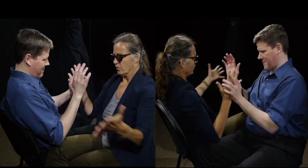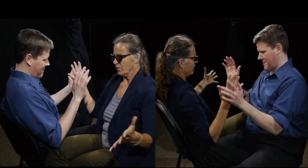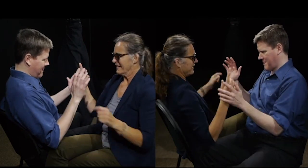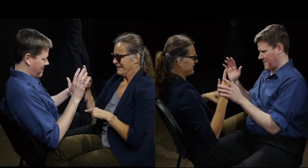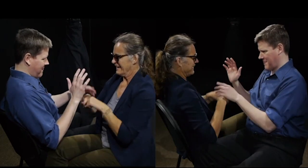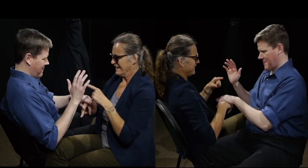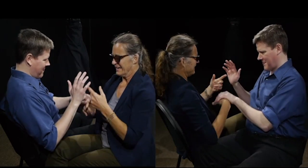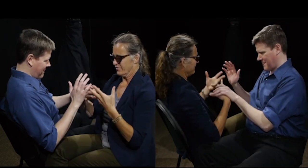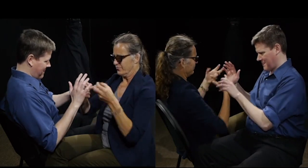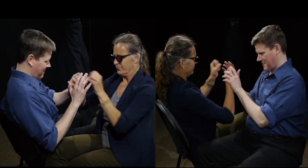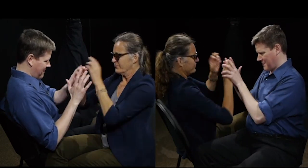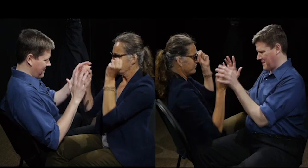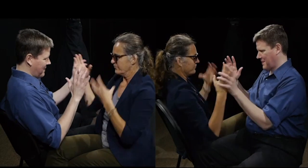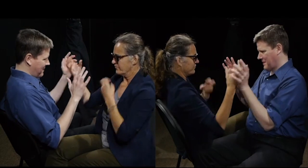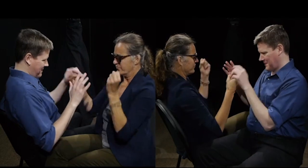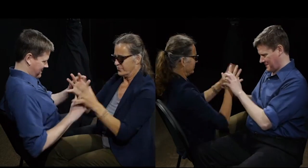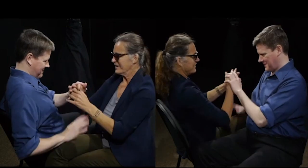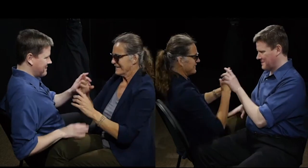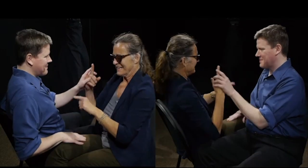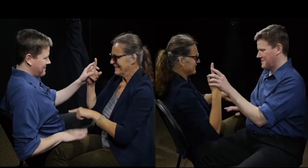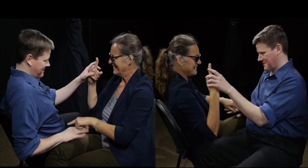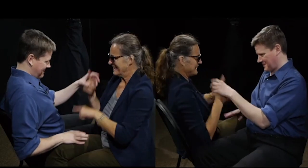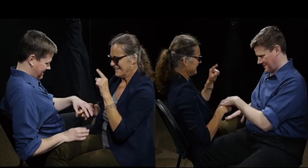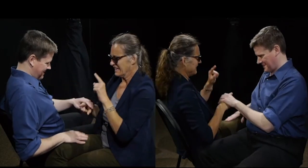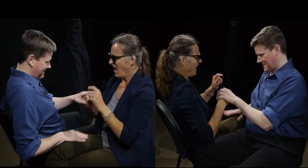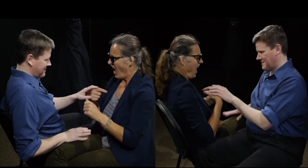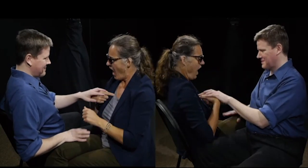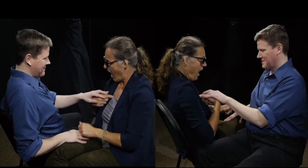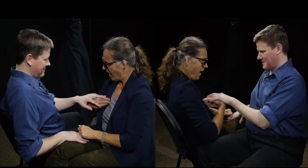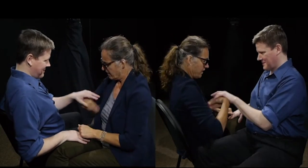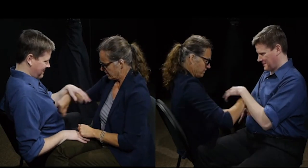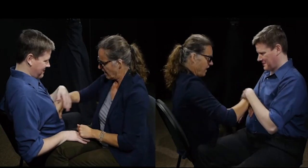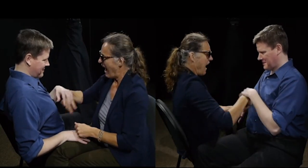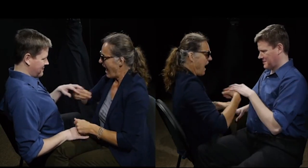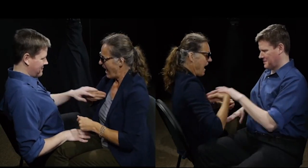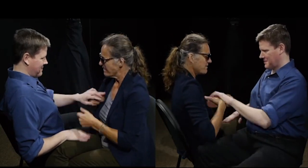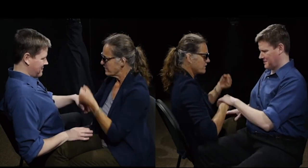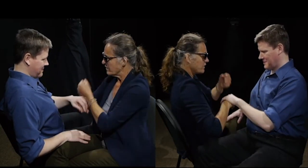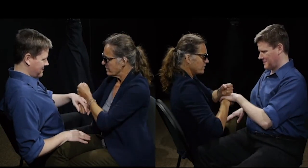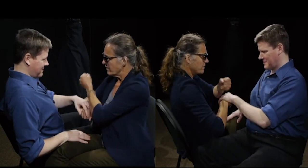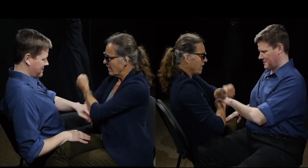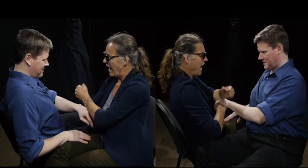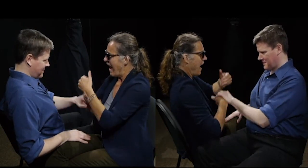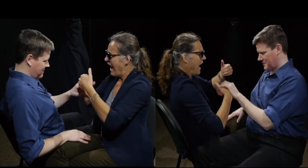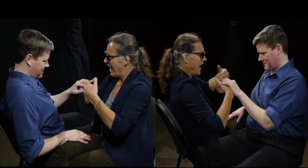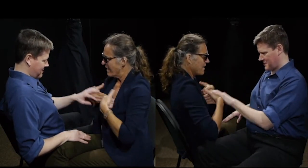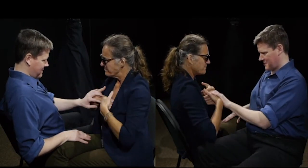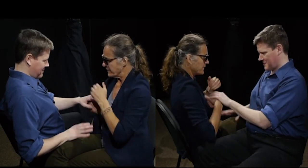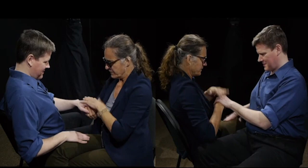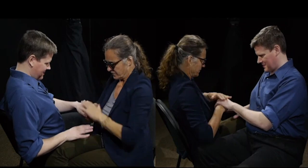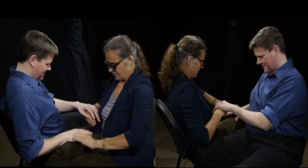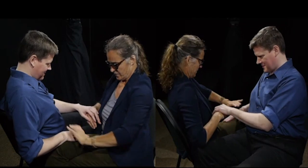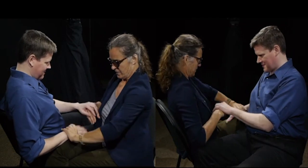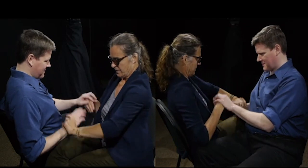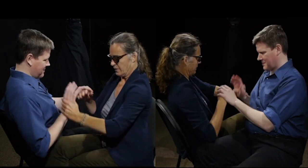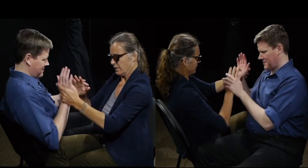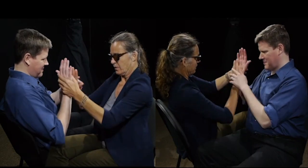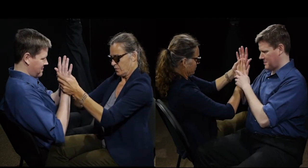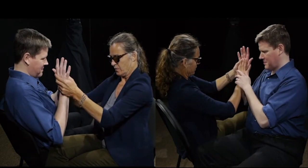I can describe a beautiful tree to you like this. Part of what makes this so smooth and easy is that each articulator has its own special role.